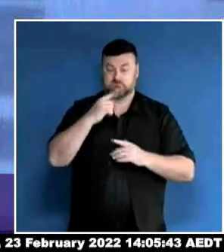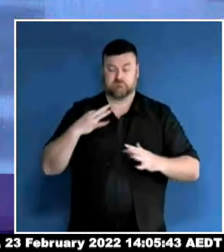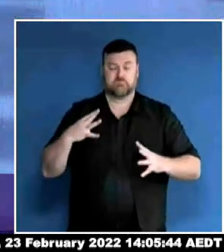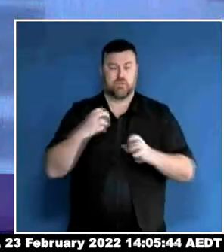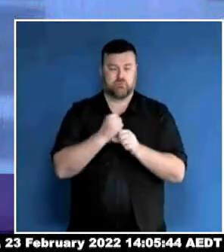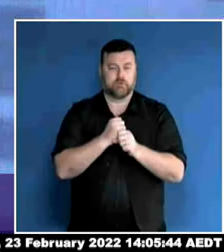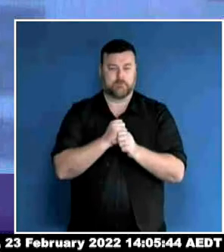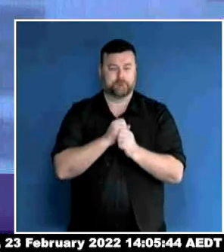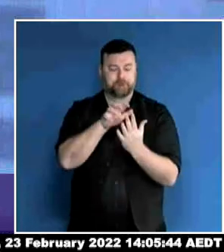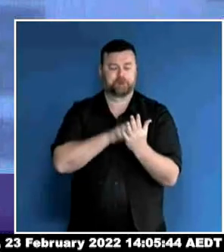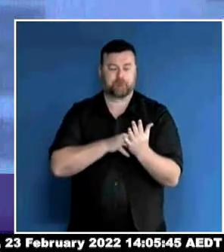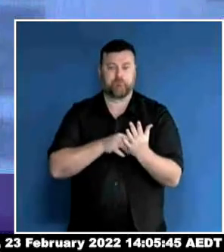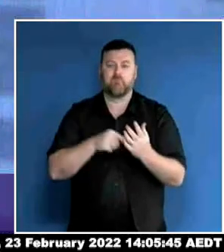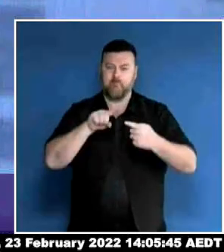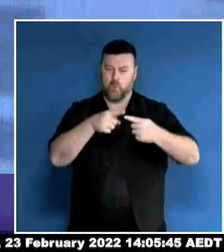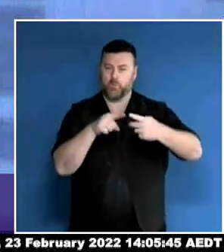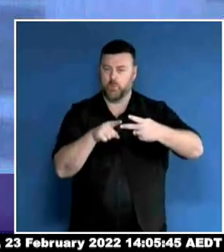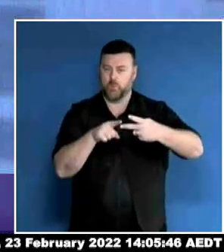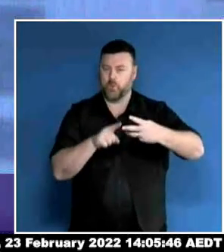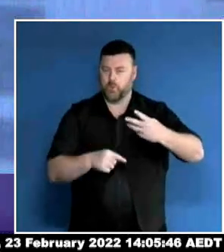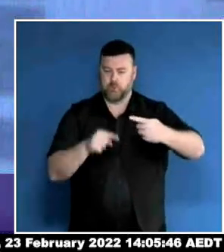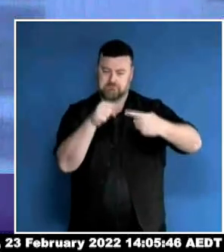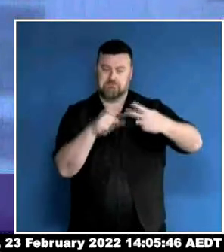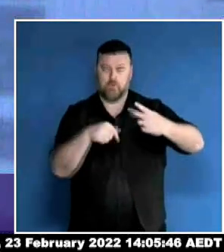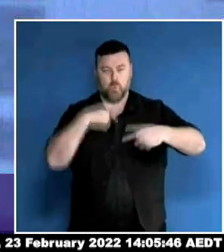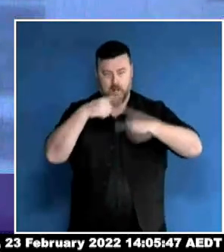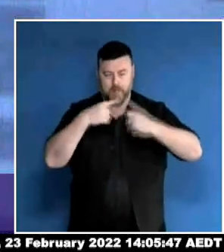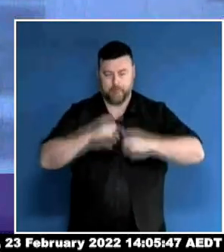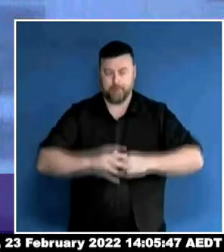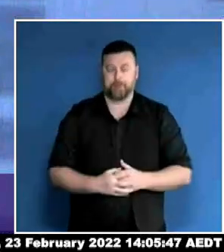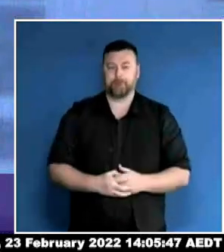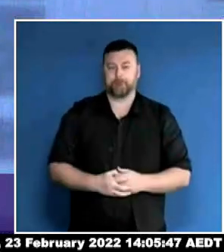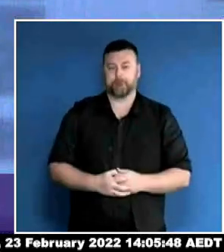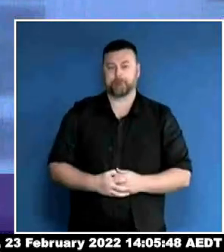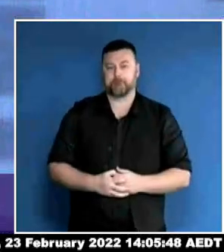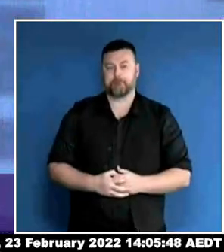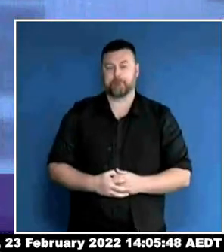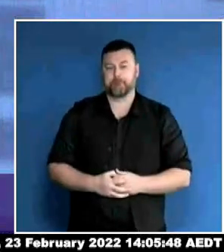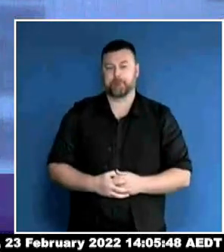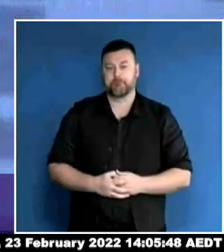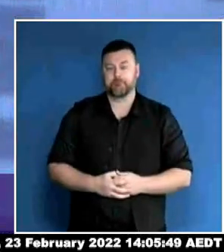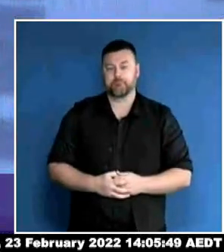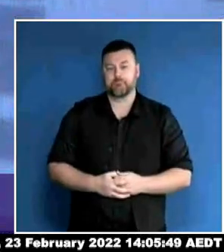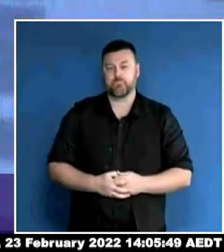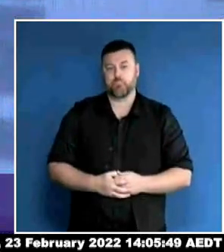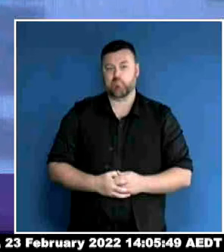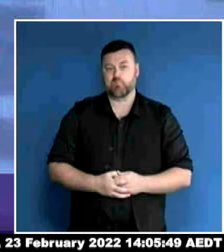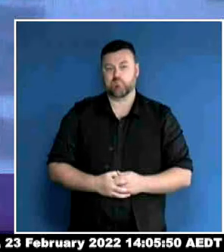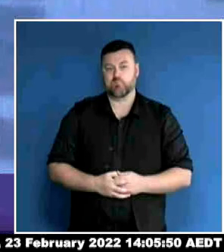So I will read each dot point to you: "Develop and manage training schedules.